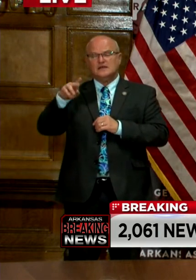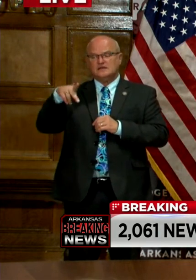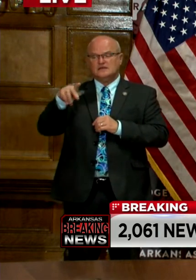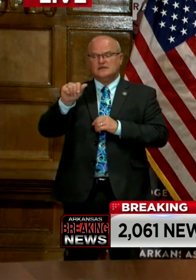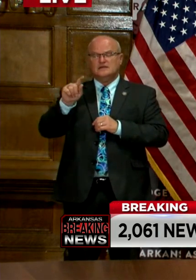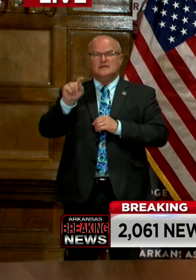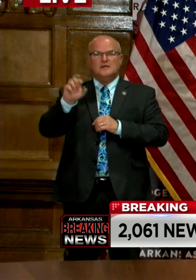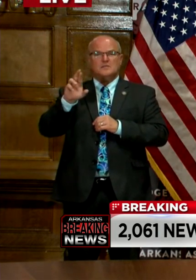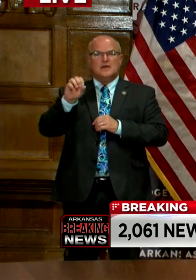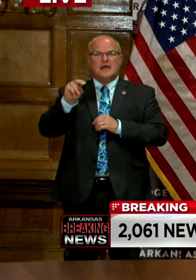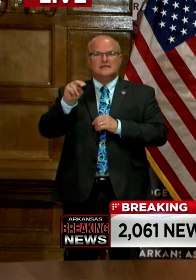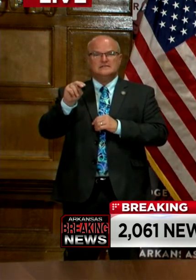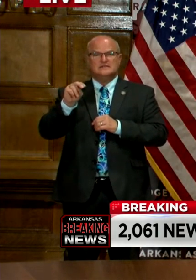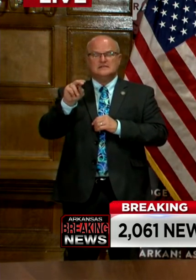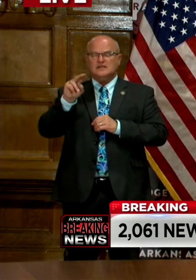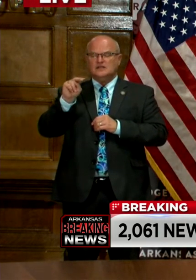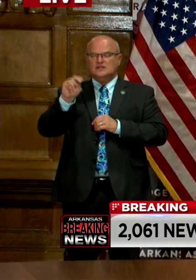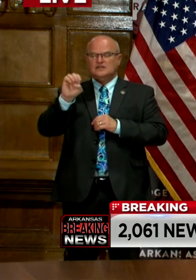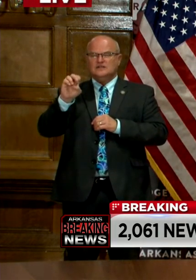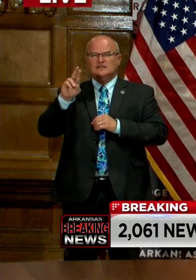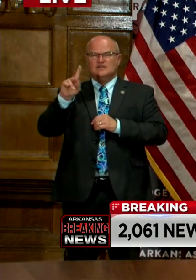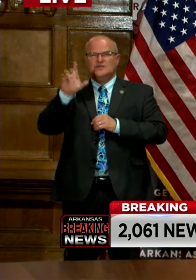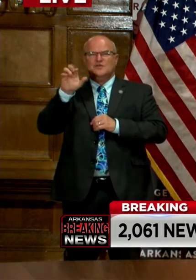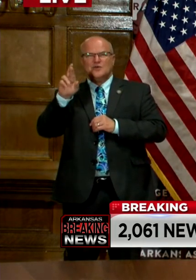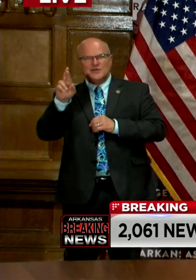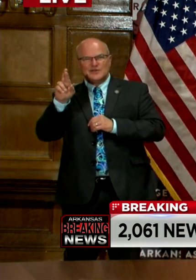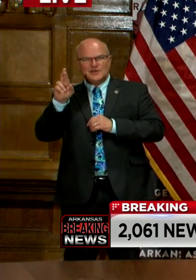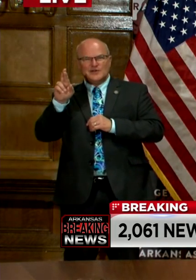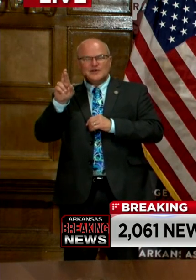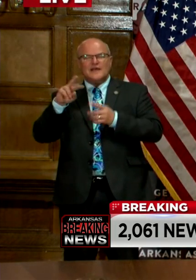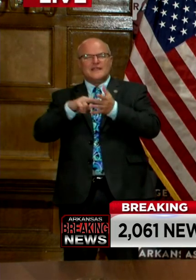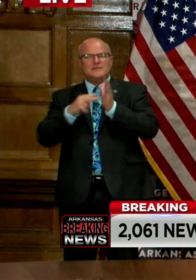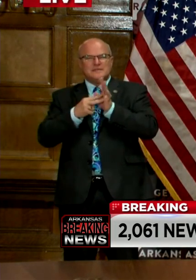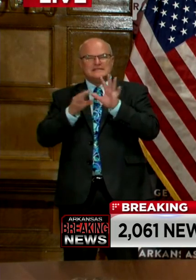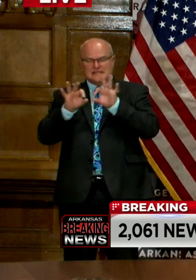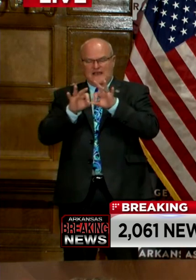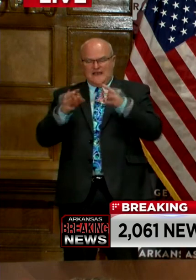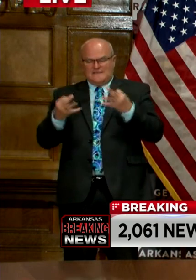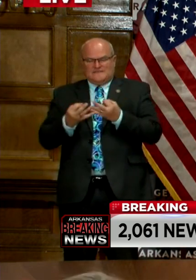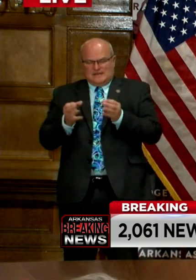ENGAGE IN THAT. AS WAS MENTIONED BY DR. PATERSON, A NUCLEAR THANKSGIVING.